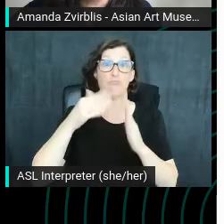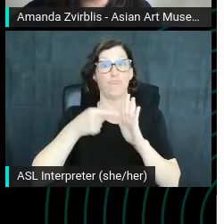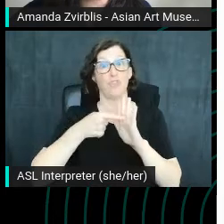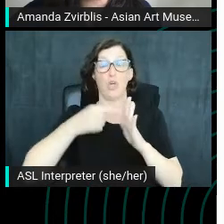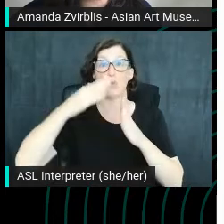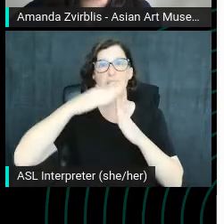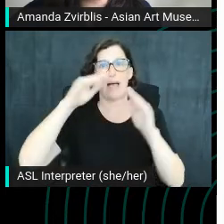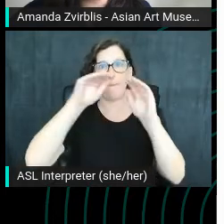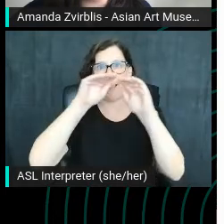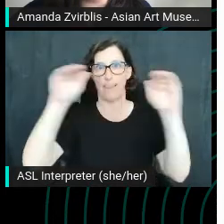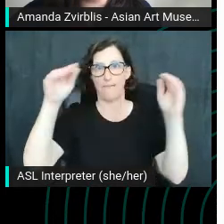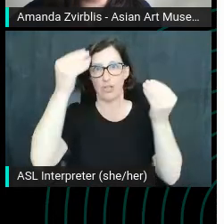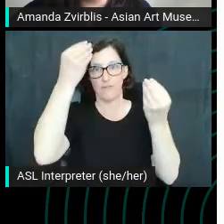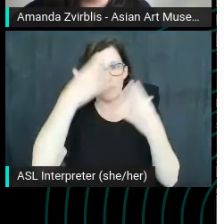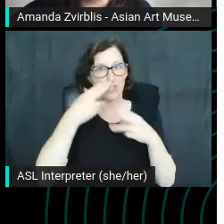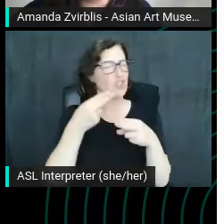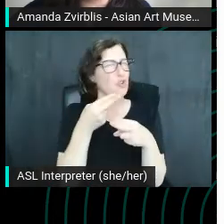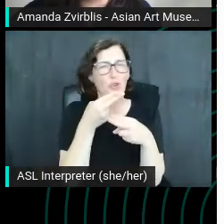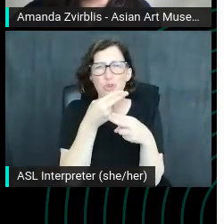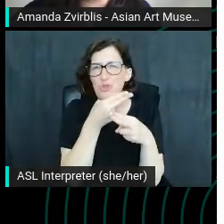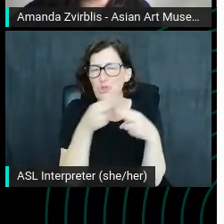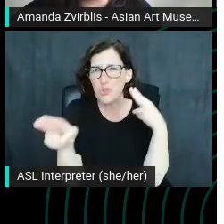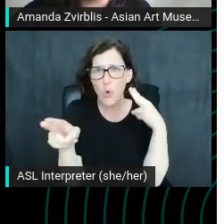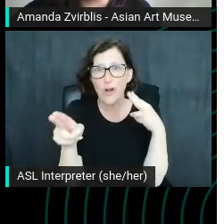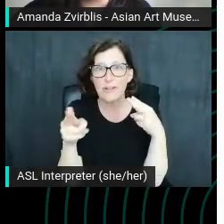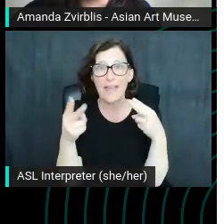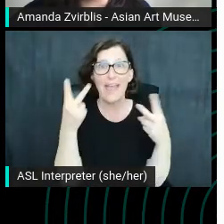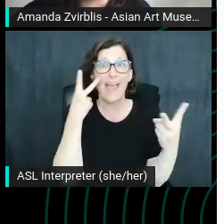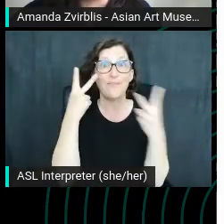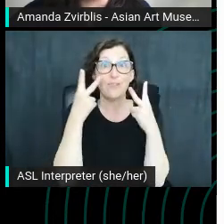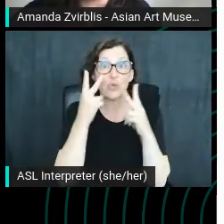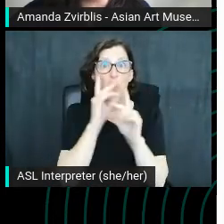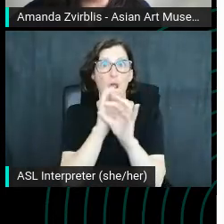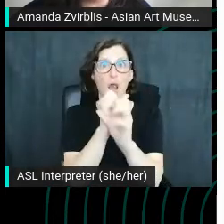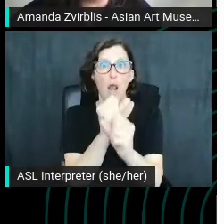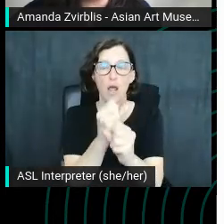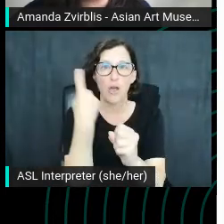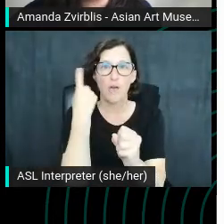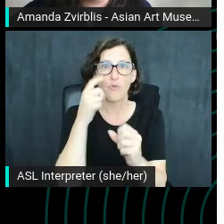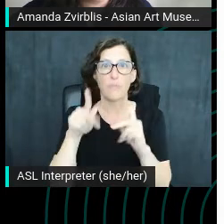they should be short in length and be visually enticing to draw people in.